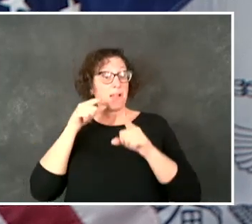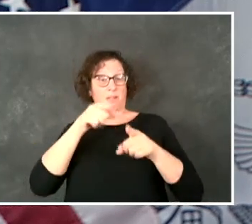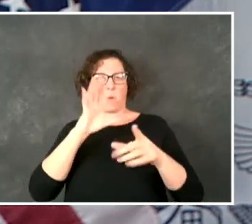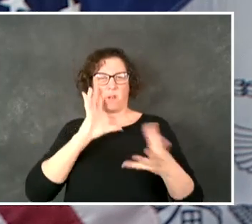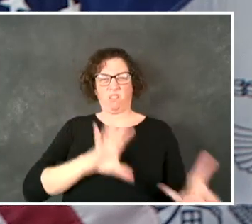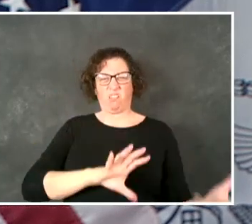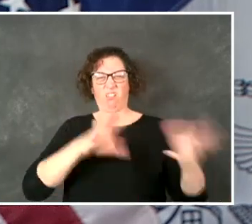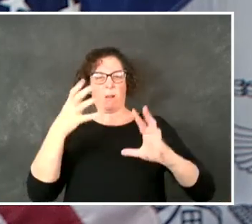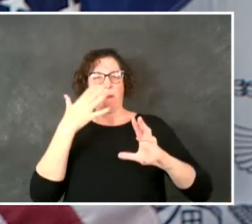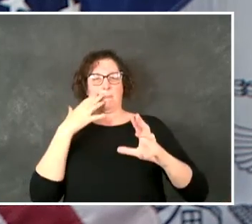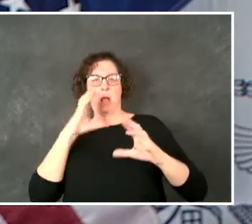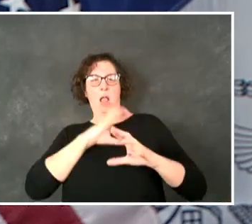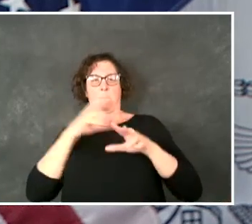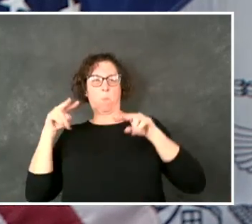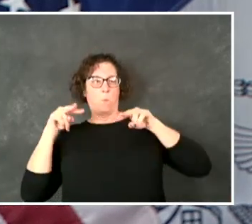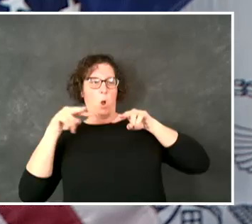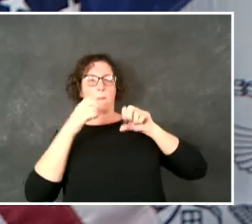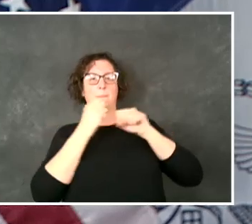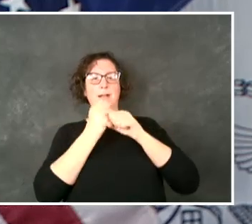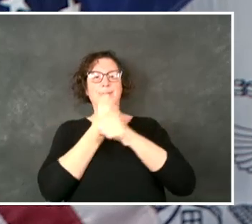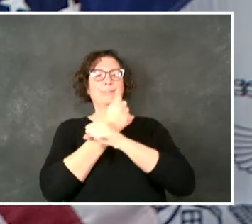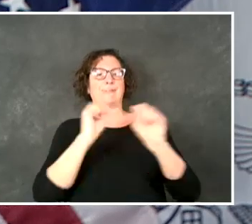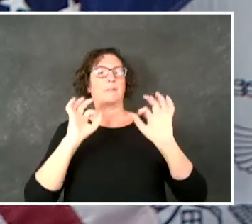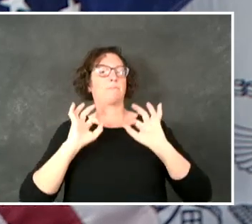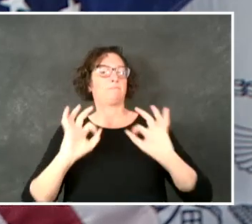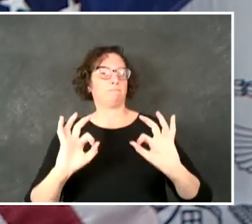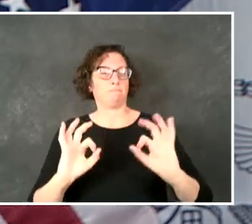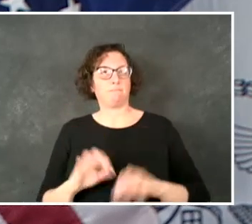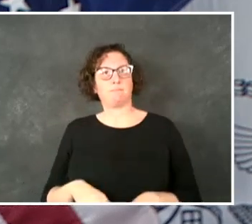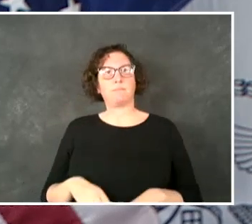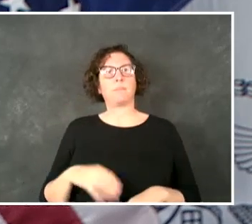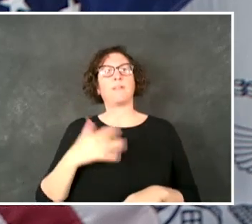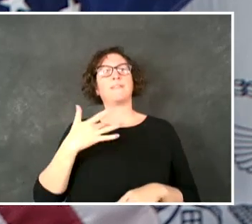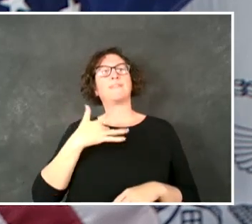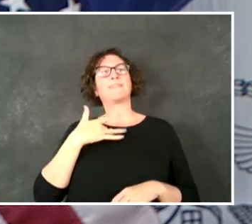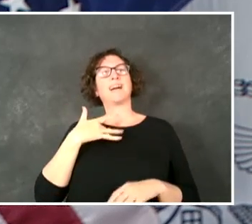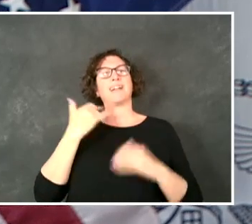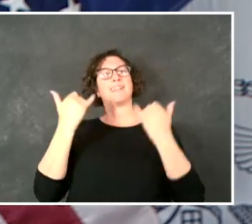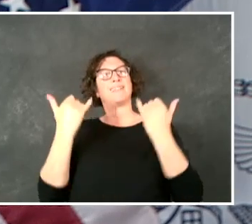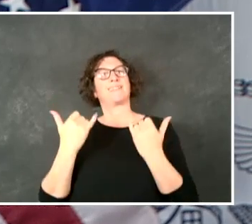SOMETHING WITH A LITTLE MORE STRUCTURE THAN